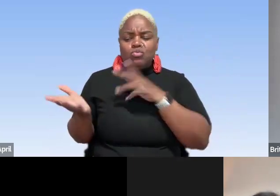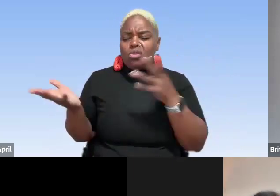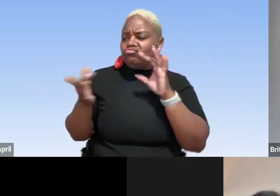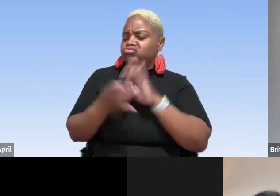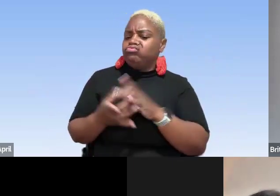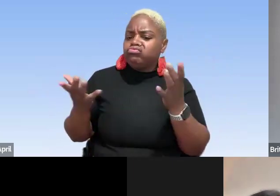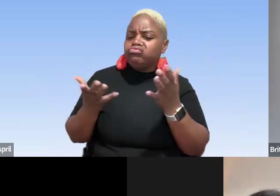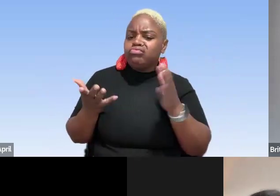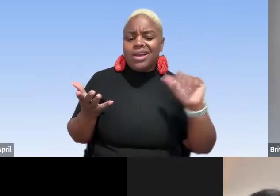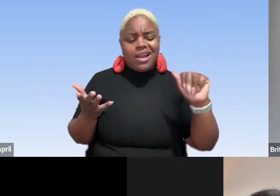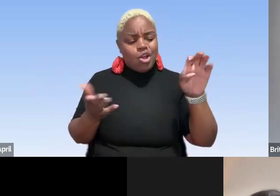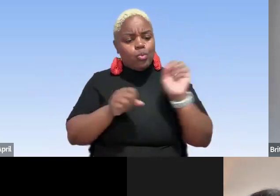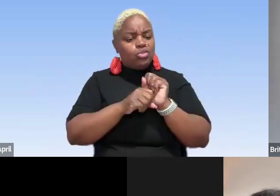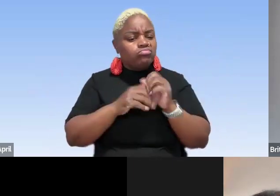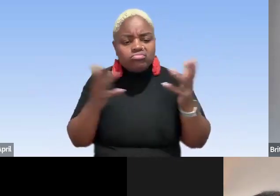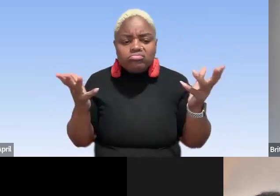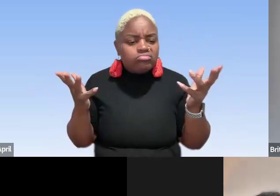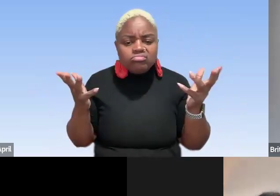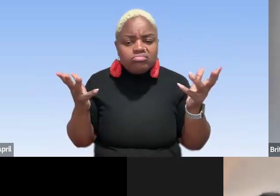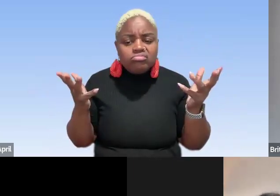first of all, and first and foremost, comes from being